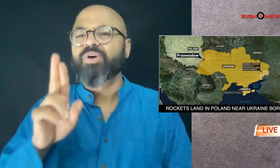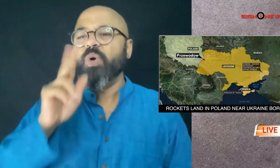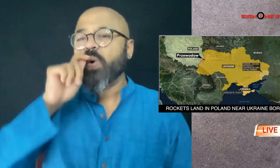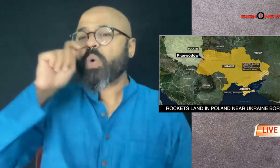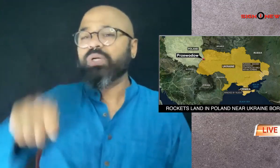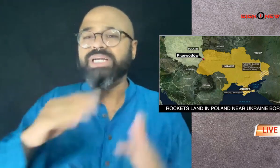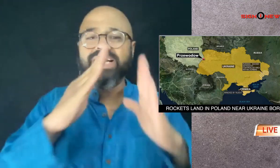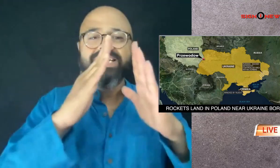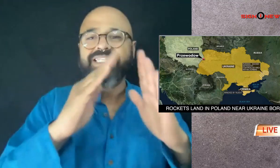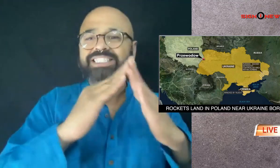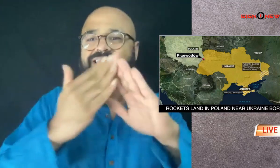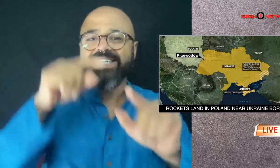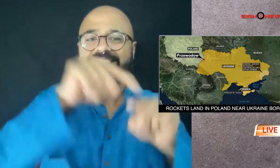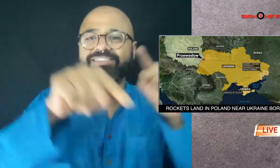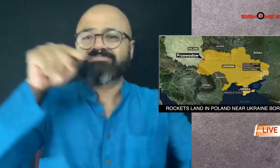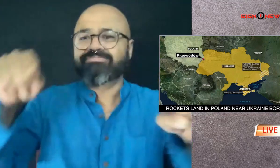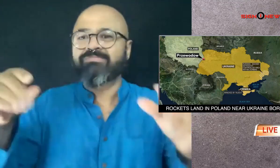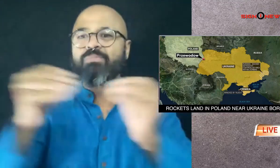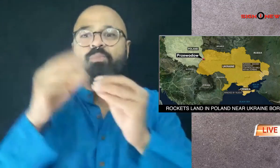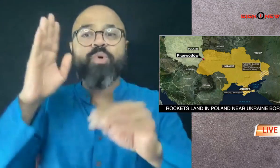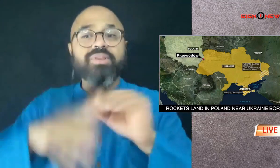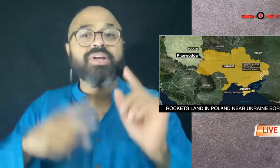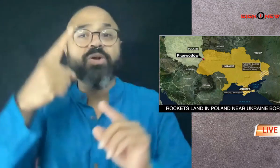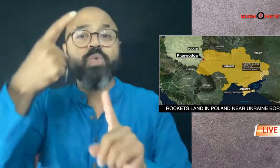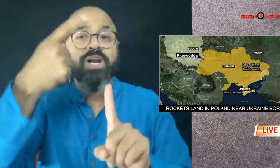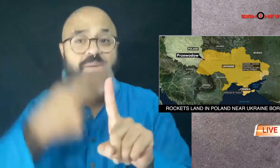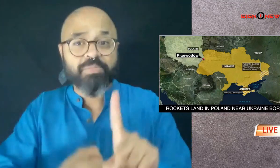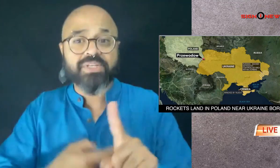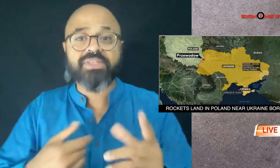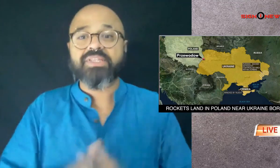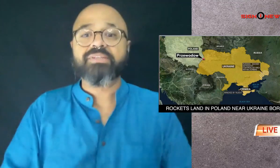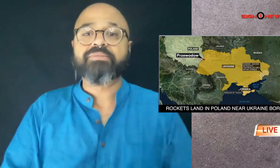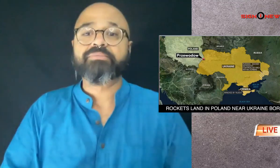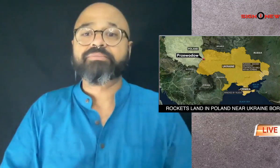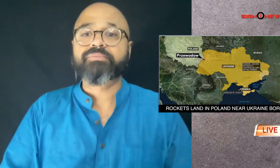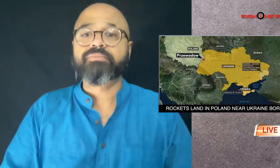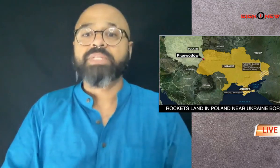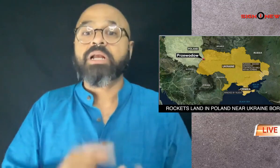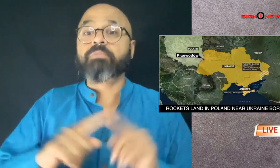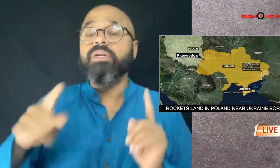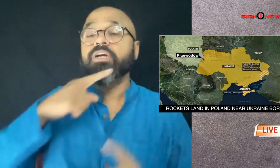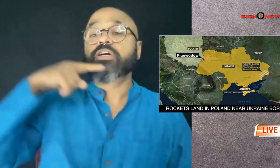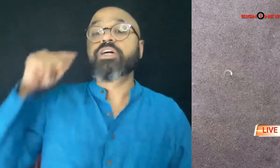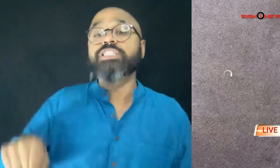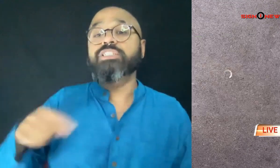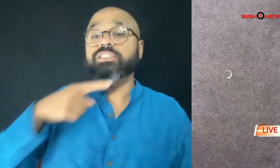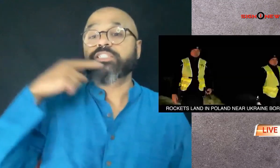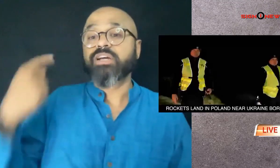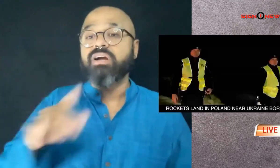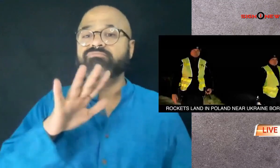attacks on Ukrainian cities in more than a month but Russia's Defense Ministry says they